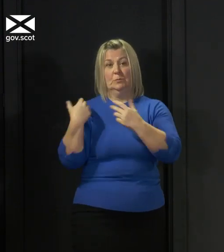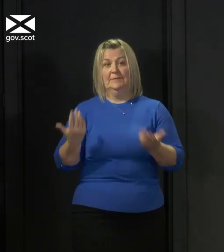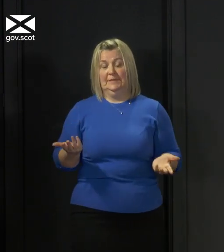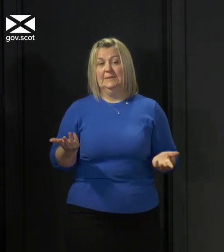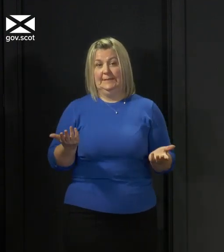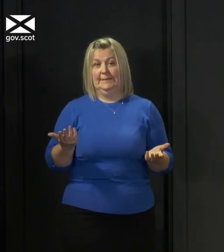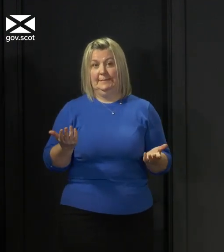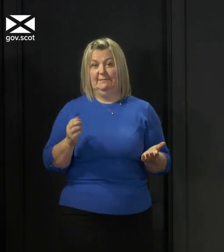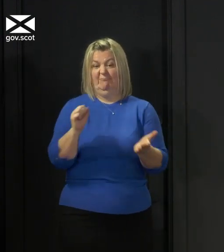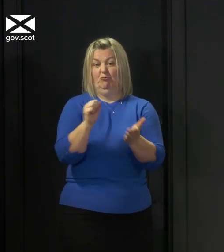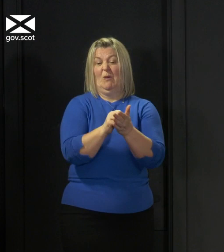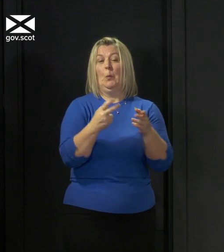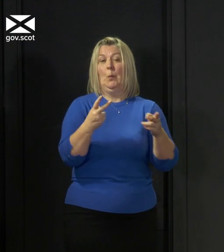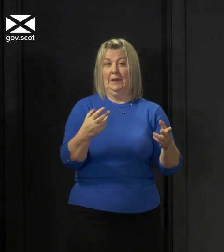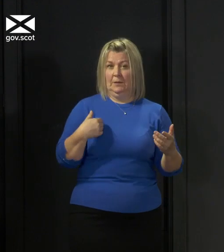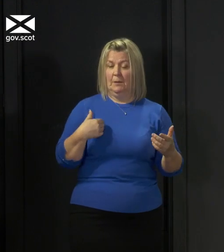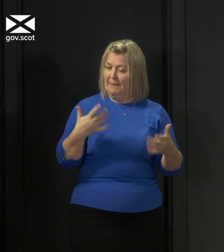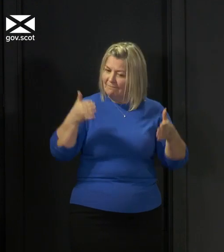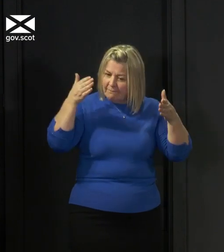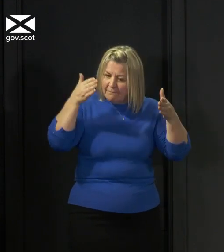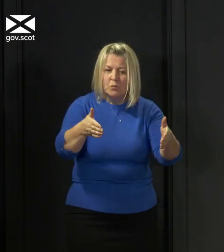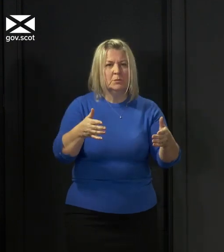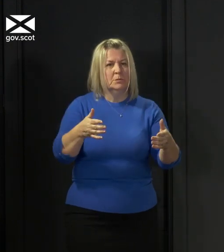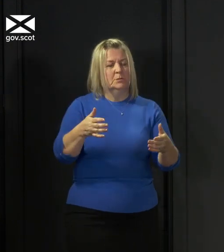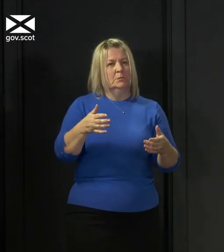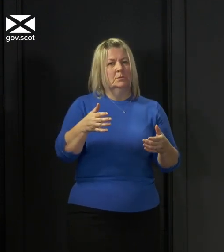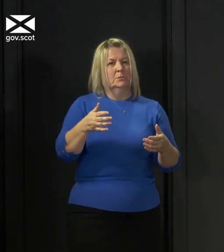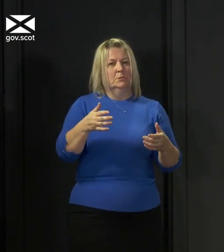responsibilities were very focused on or be it working in that bigger UK we and